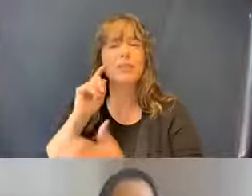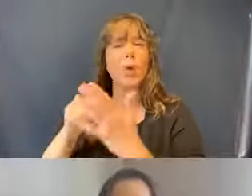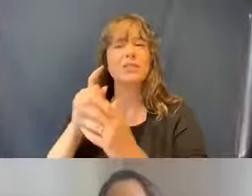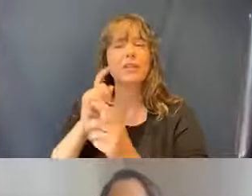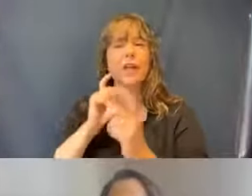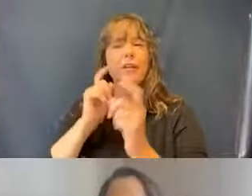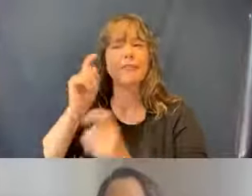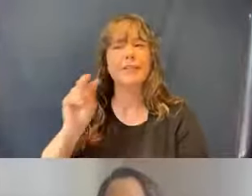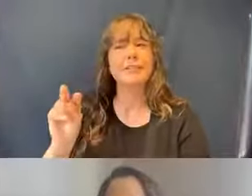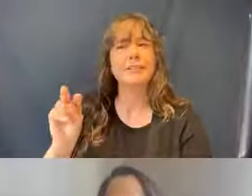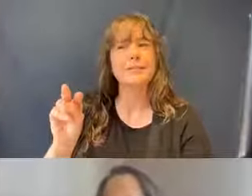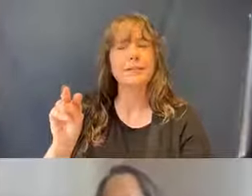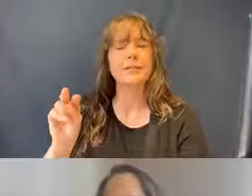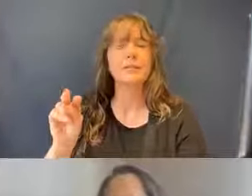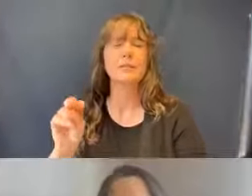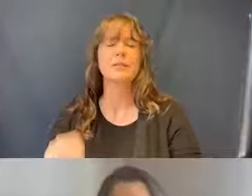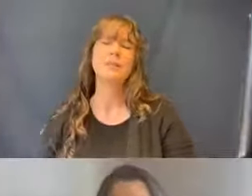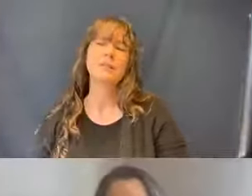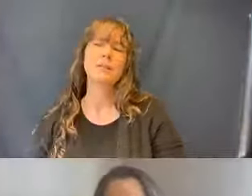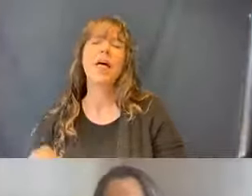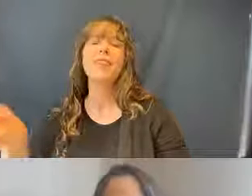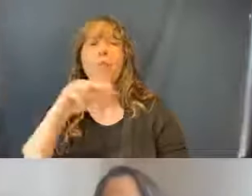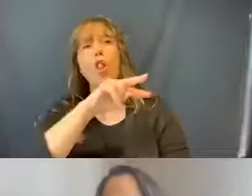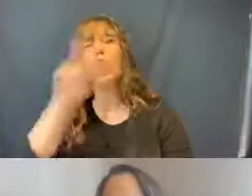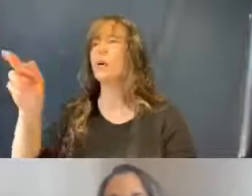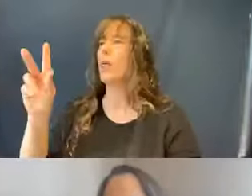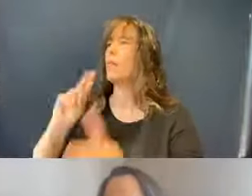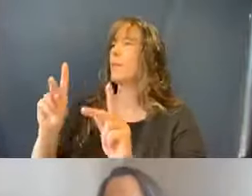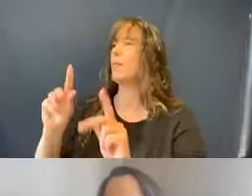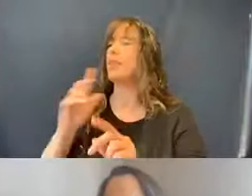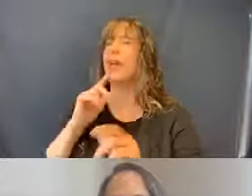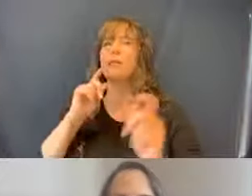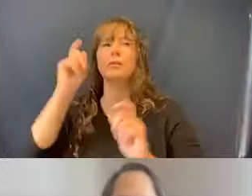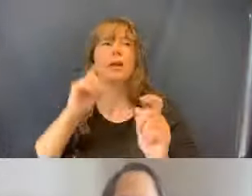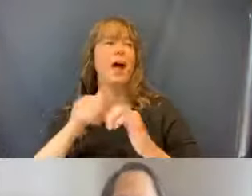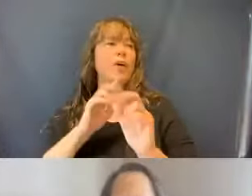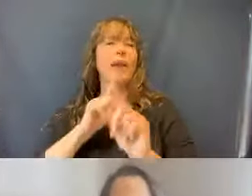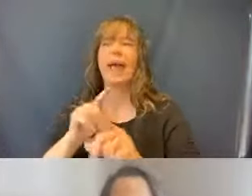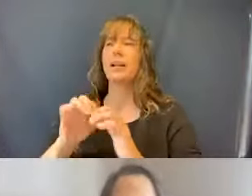is other people around me reacting, and how should I maybe react to model my body language